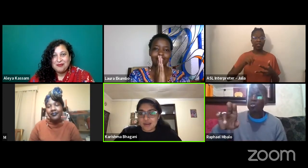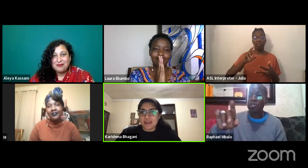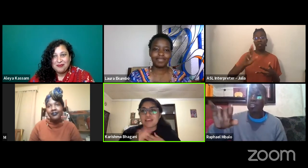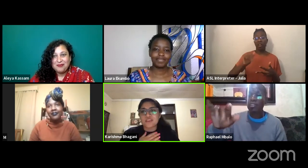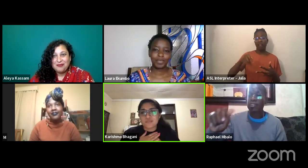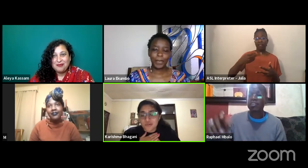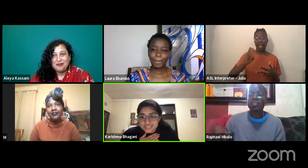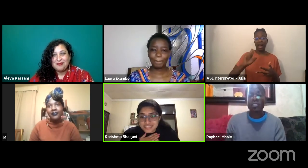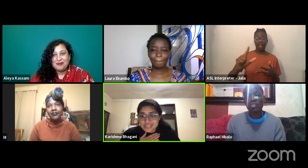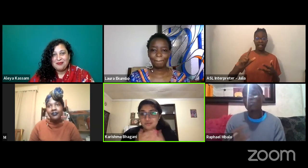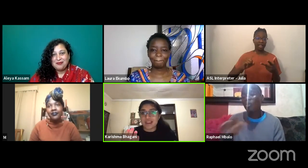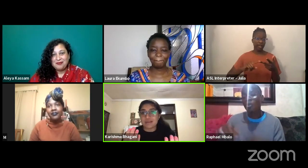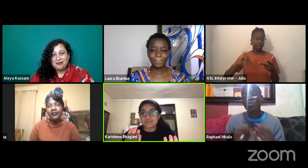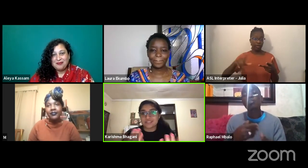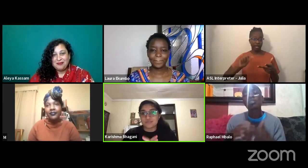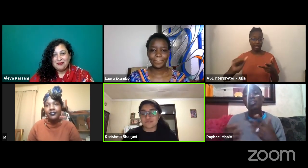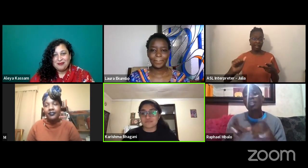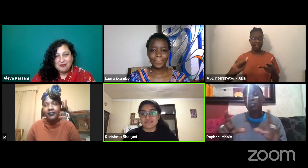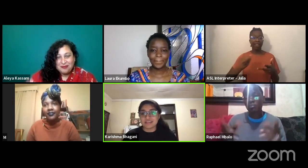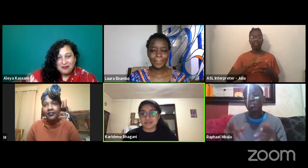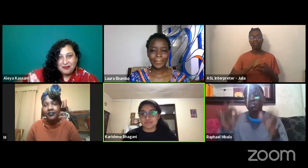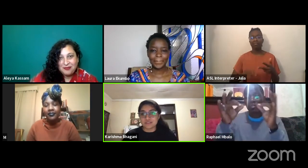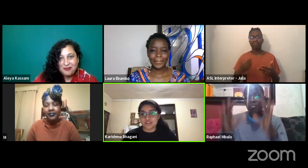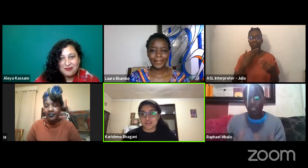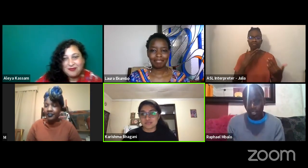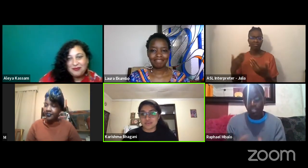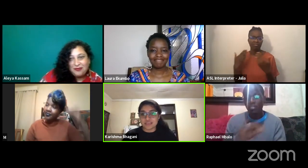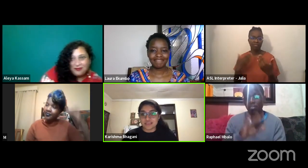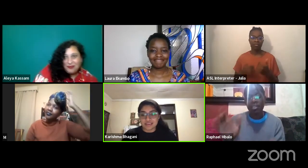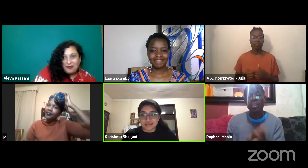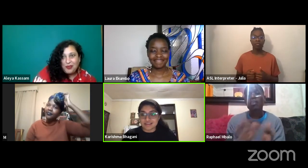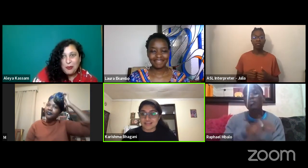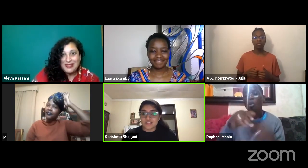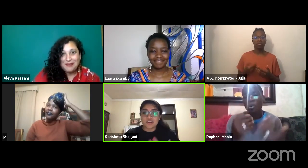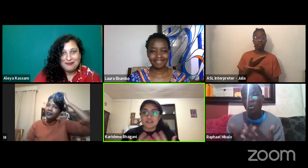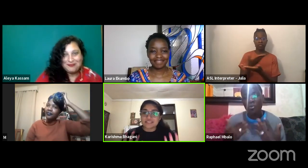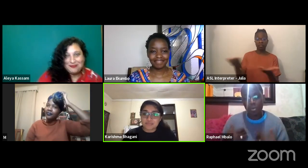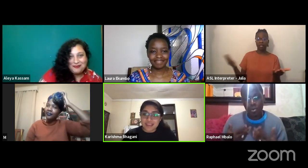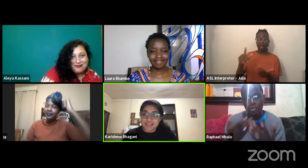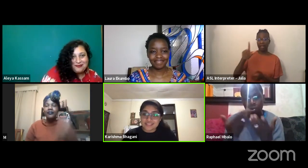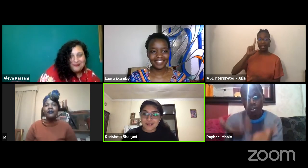And thank you mostly to our LAM Sisterhood really, really appreciate you being here, sharing the space,